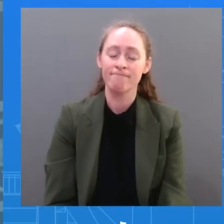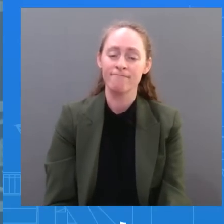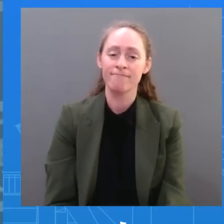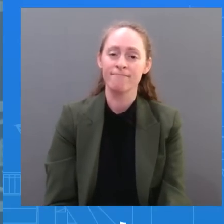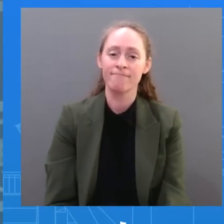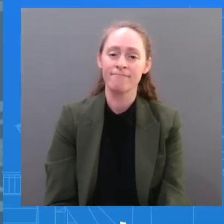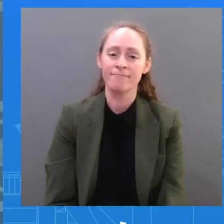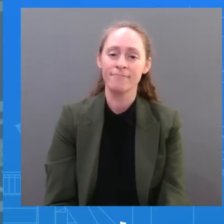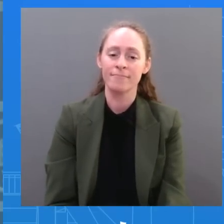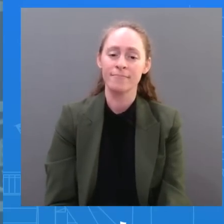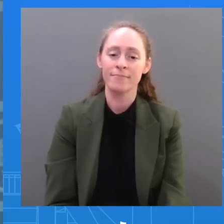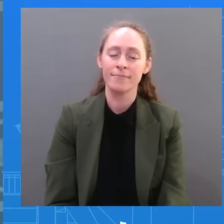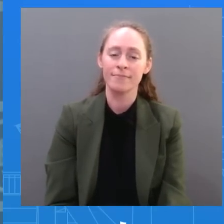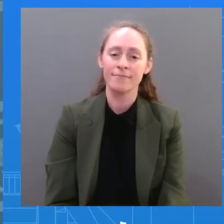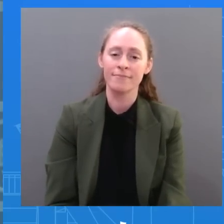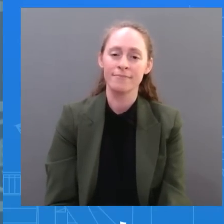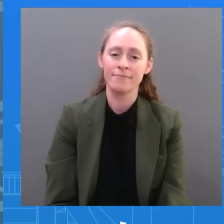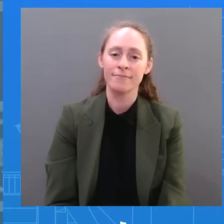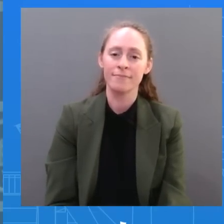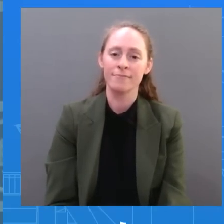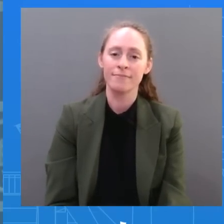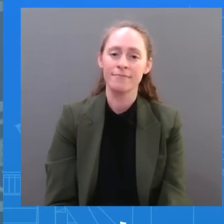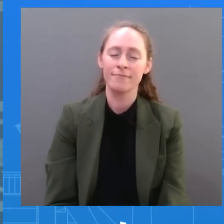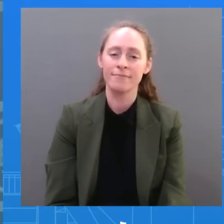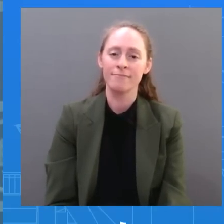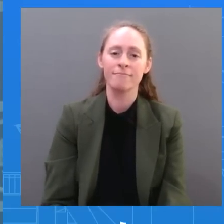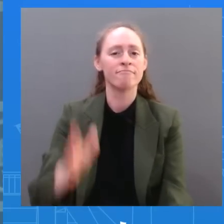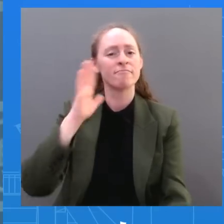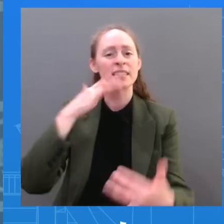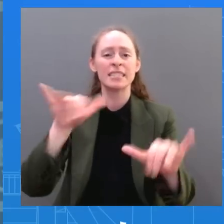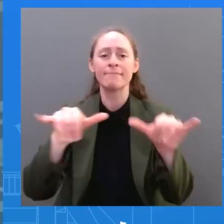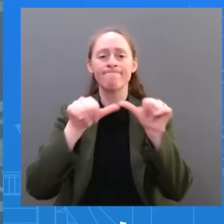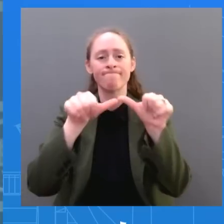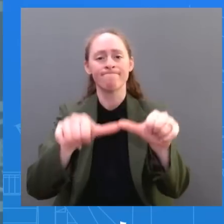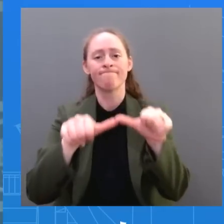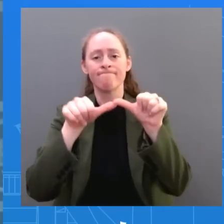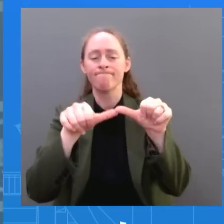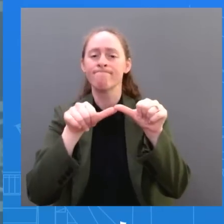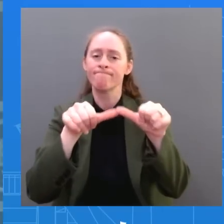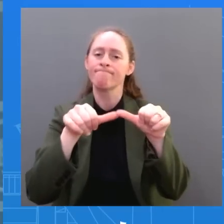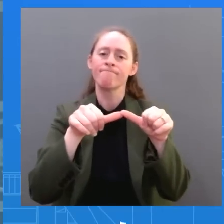fight for their democracy, fight for their territorial integrity.